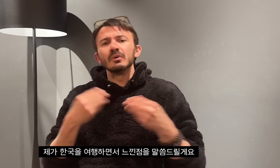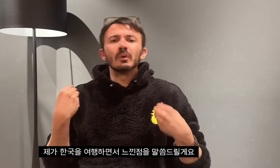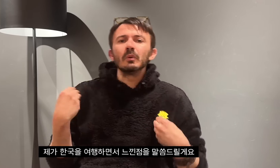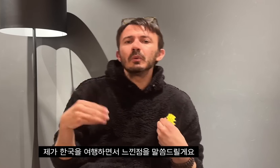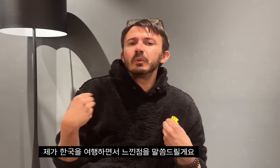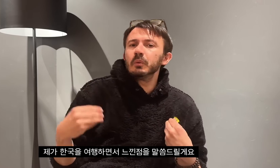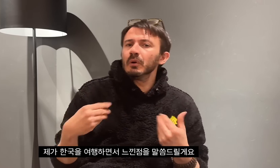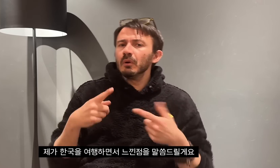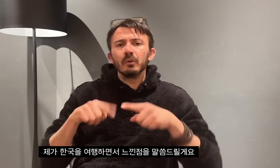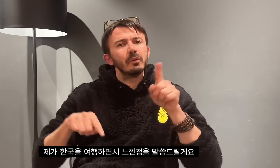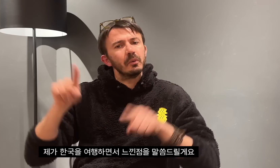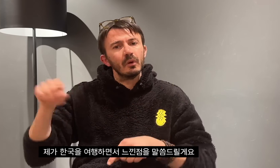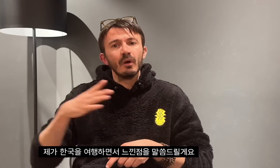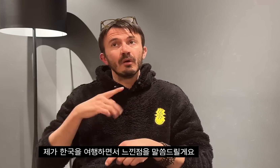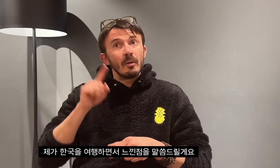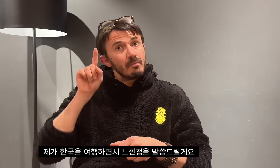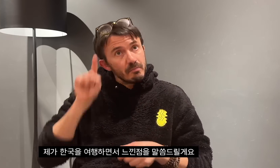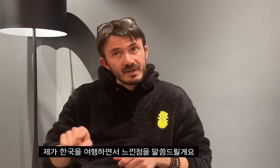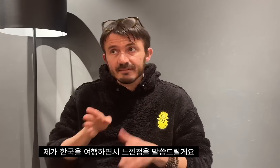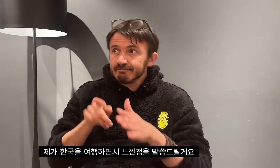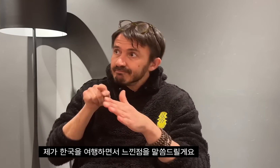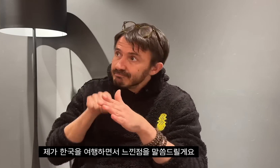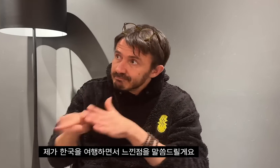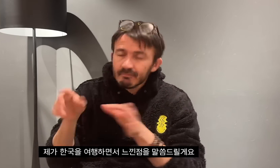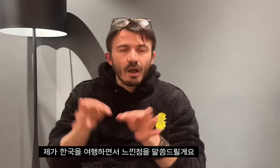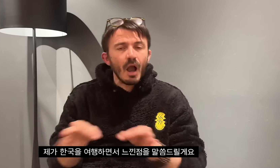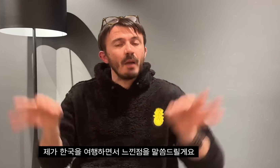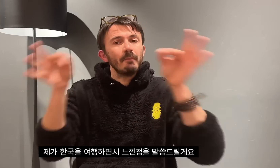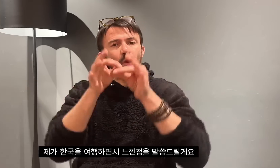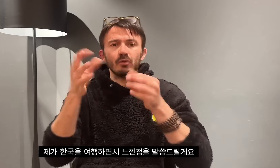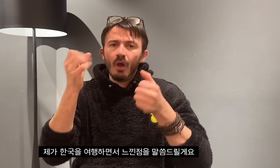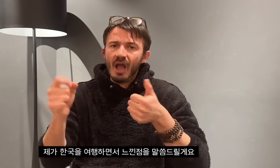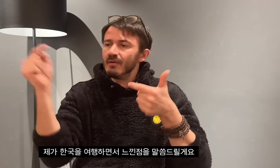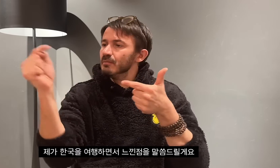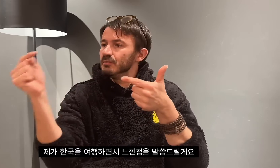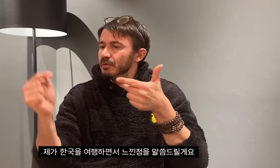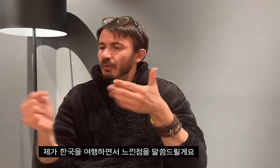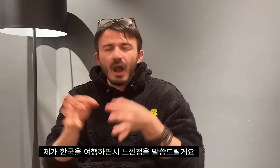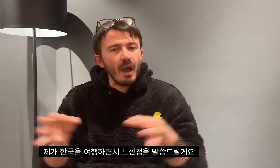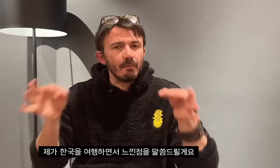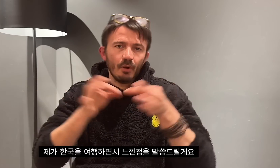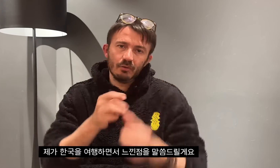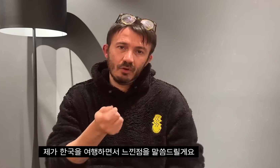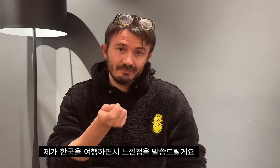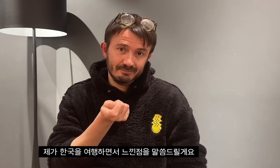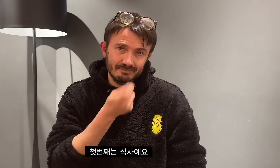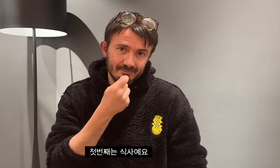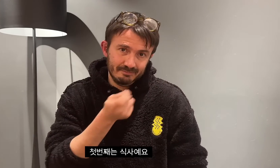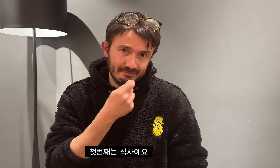but I will tell you what I felt while traveling in Korea.